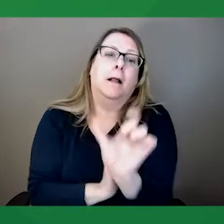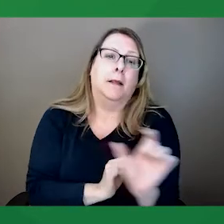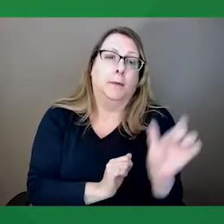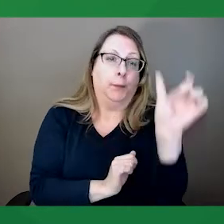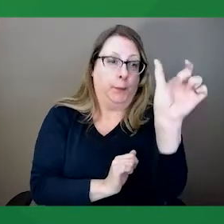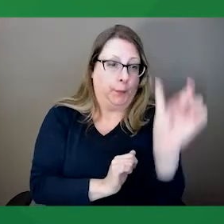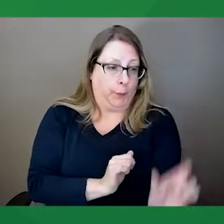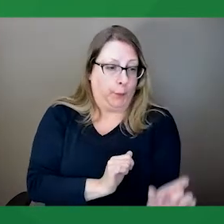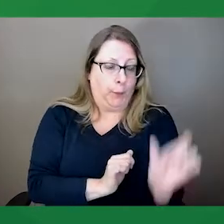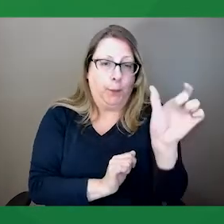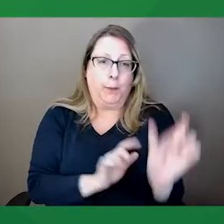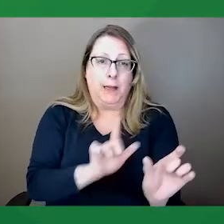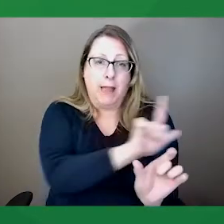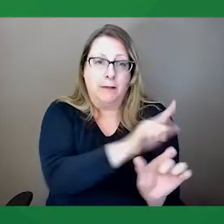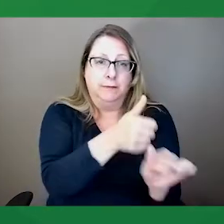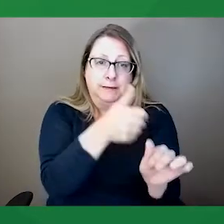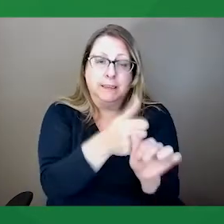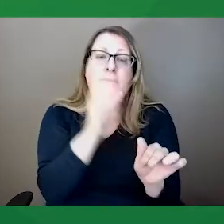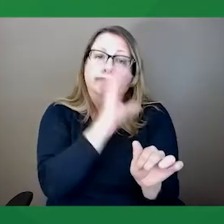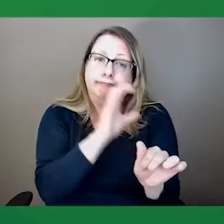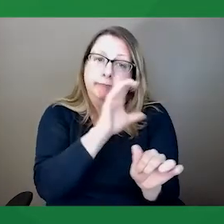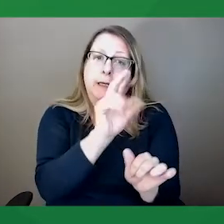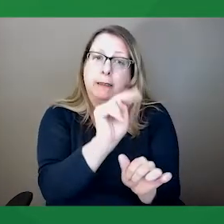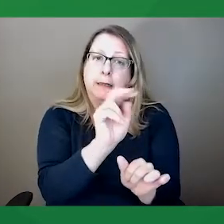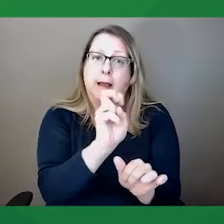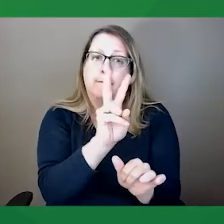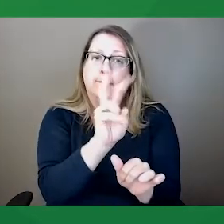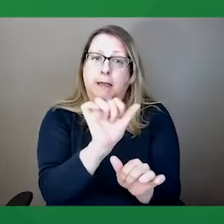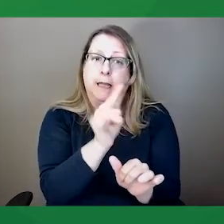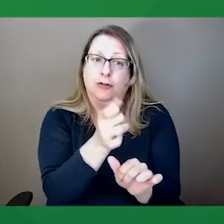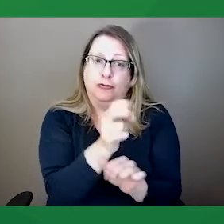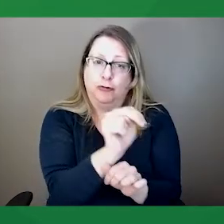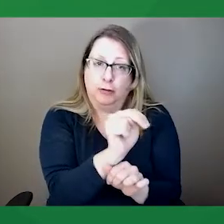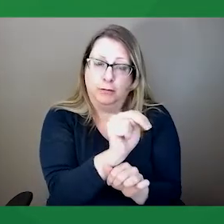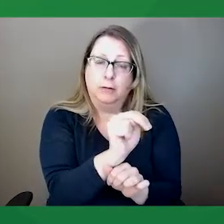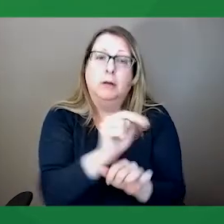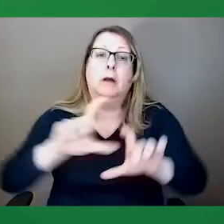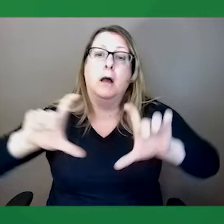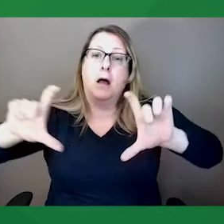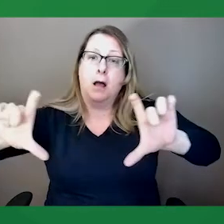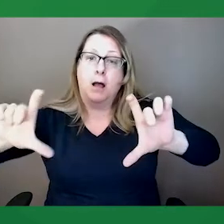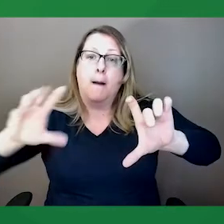Below that on the left, there is a sidebar, it's also a navigation.